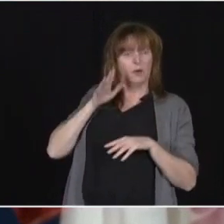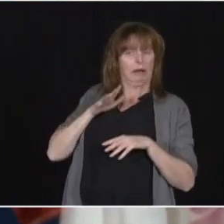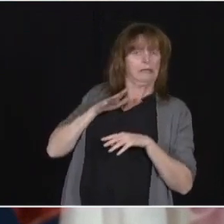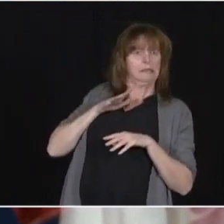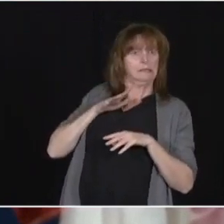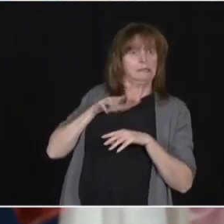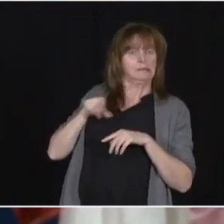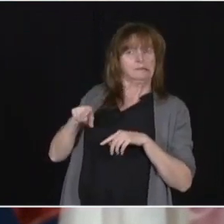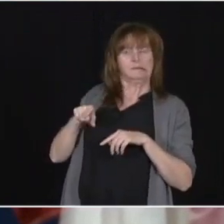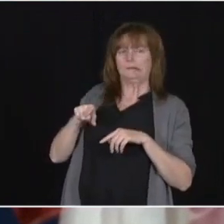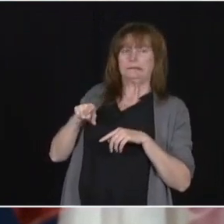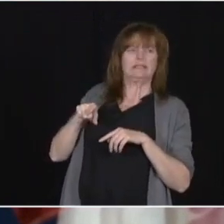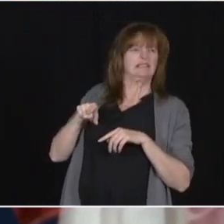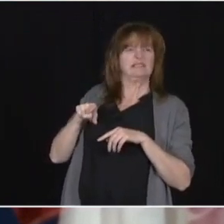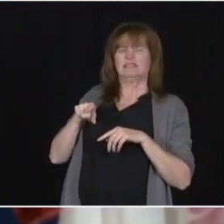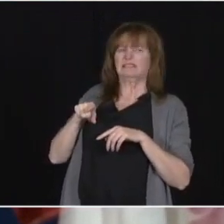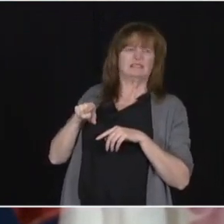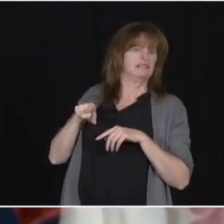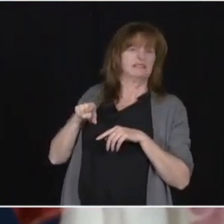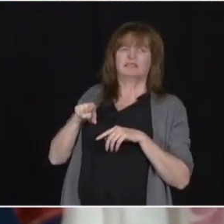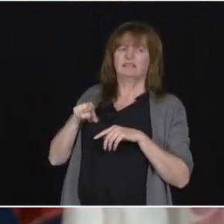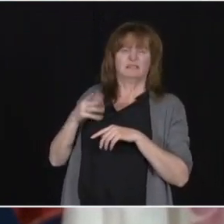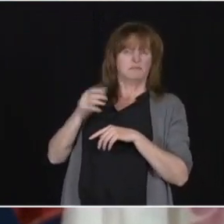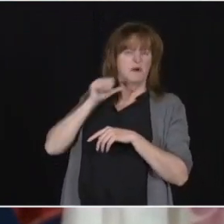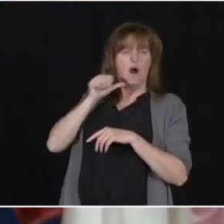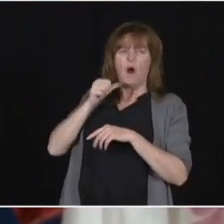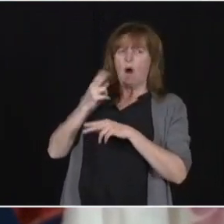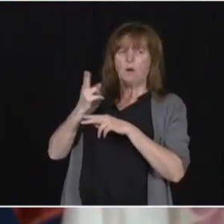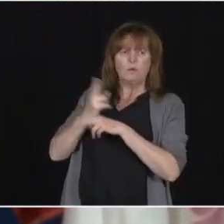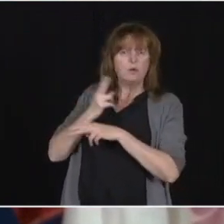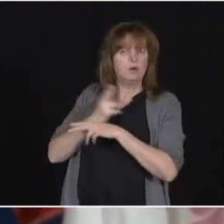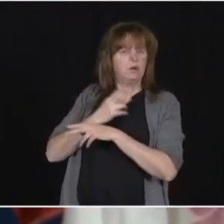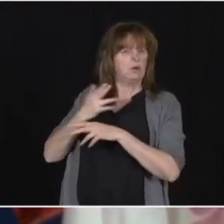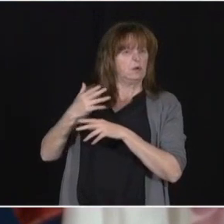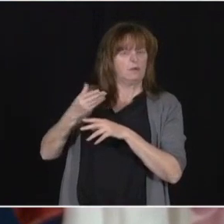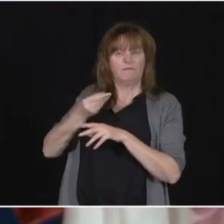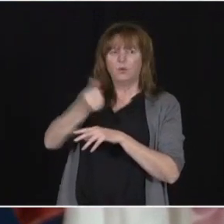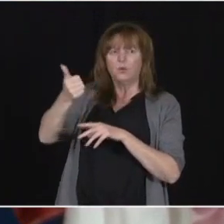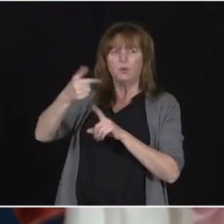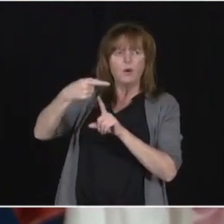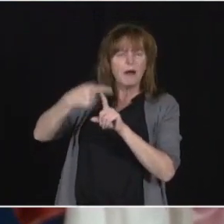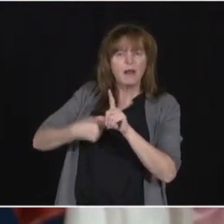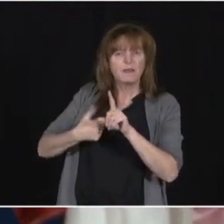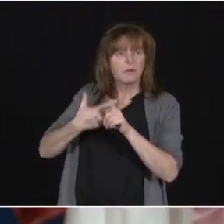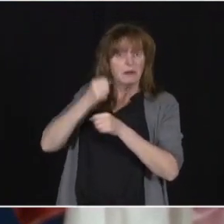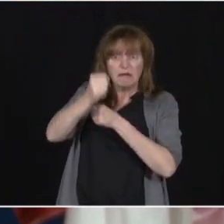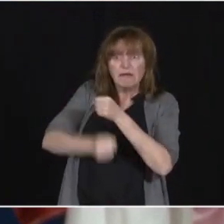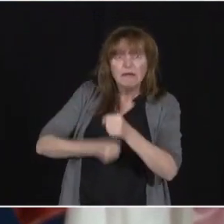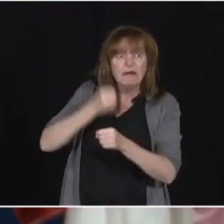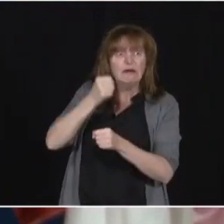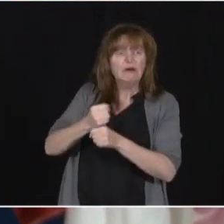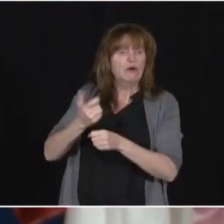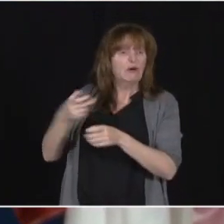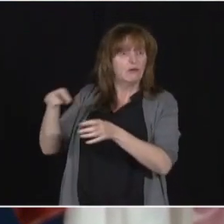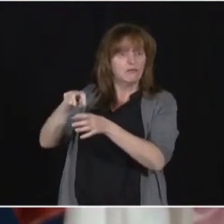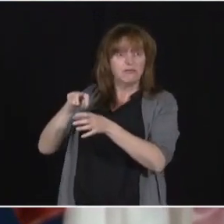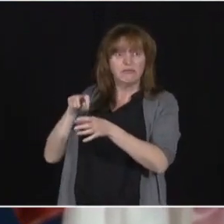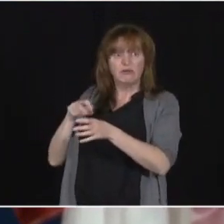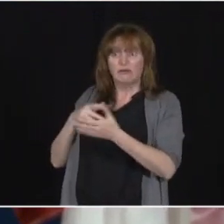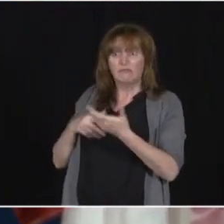It may not fully rebound in the next couple months or perhaps the next few years. Is the government prepared to offer financial assistance to those organizations? We need the support of the federal government